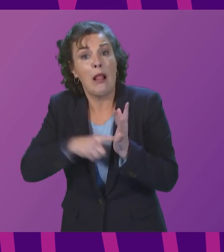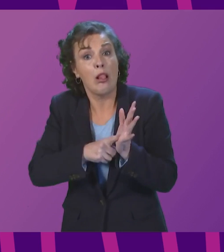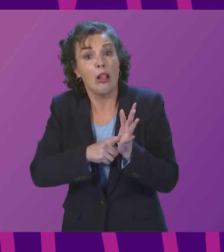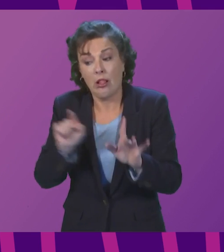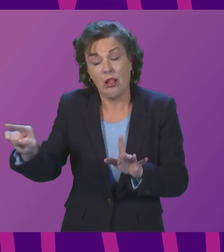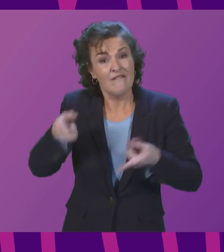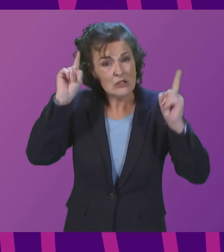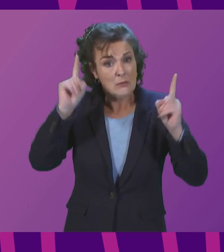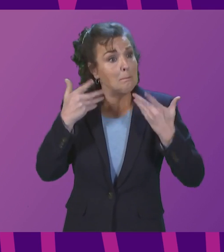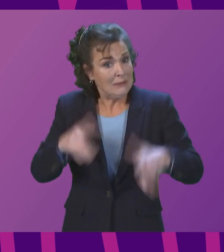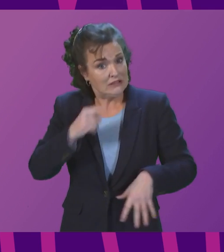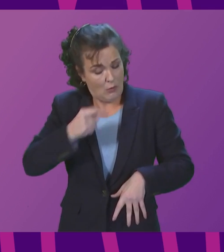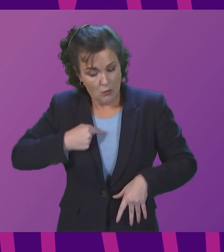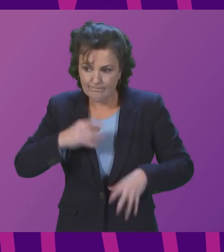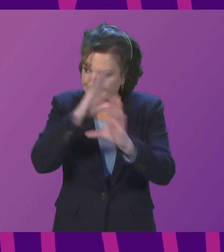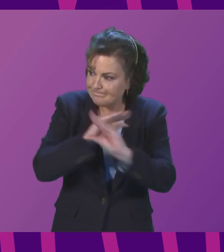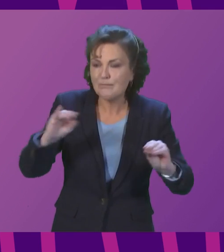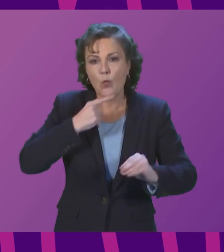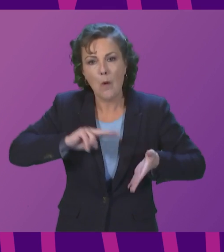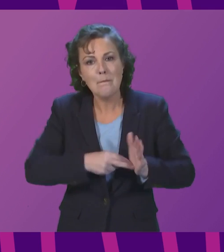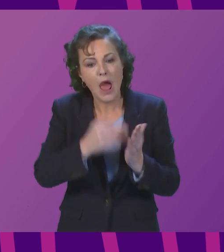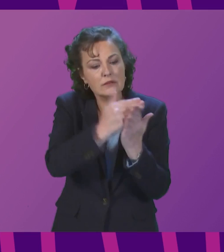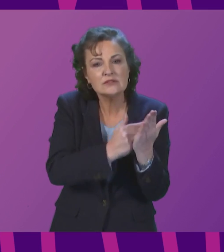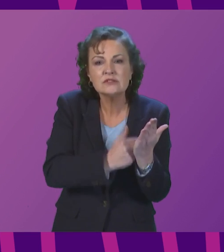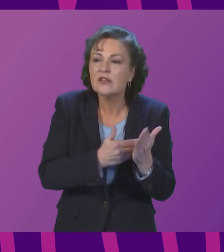We have already set out detailed plans that would help more than half a million of the